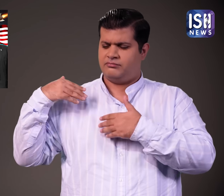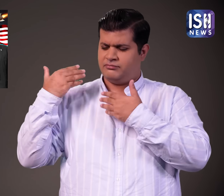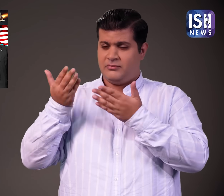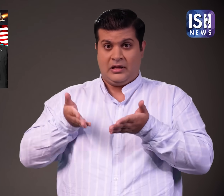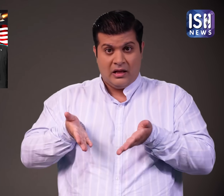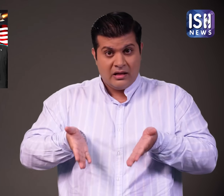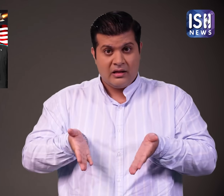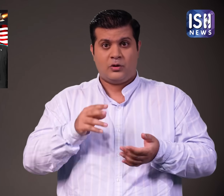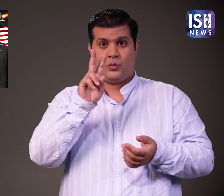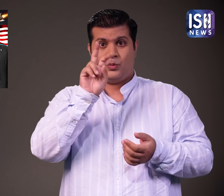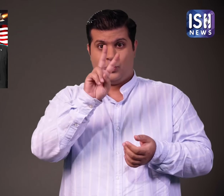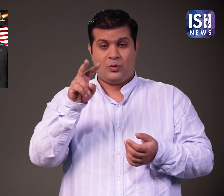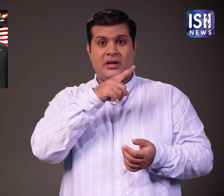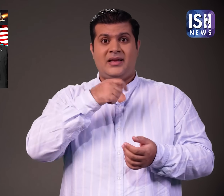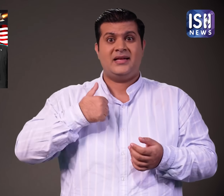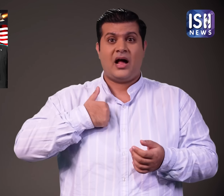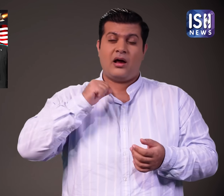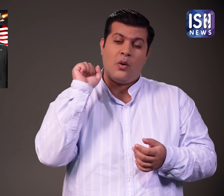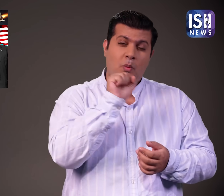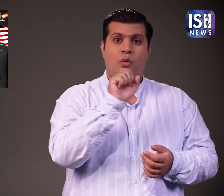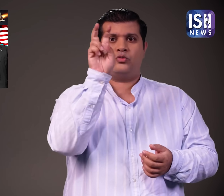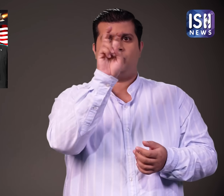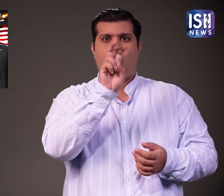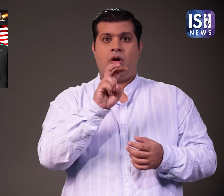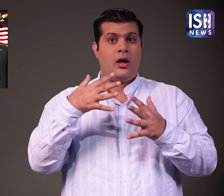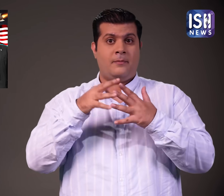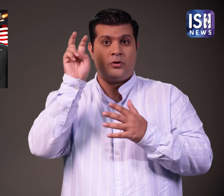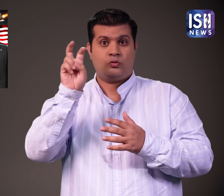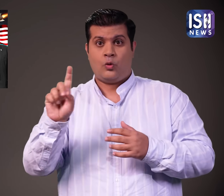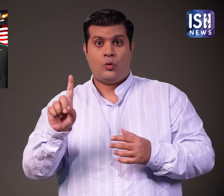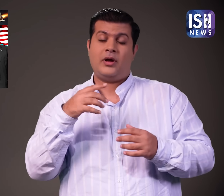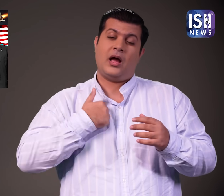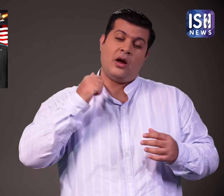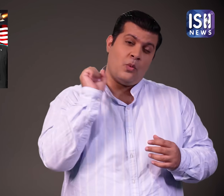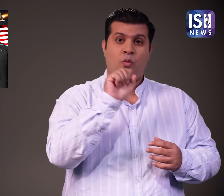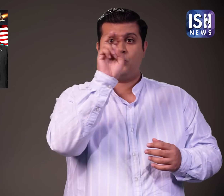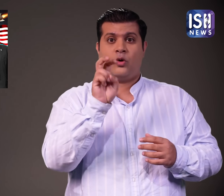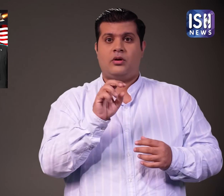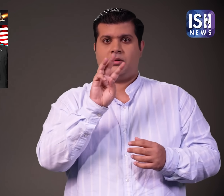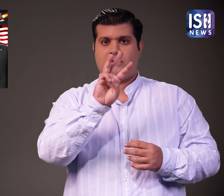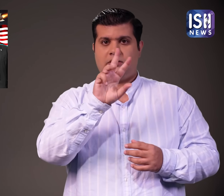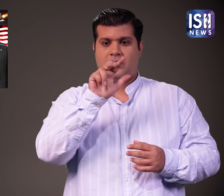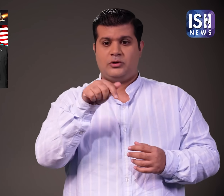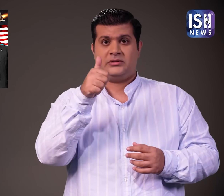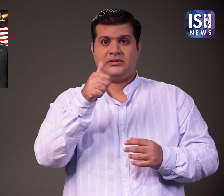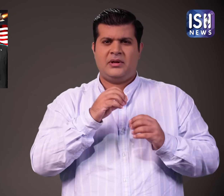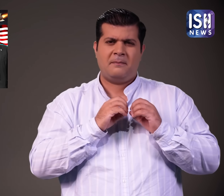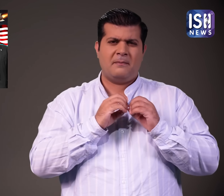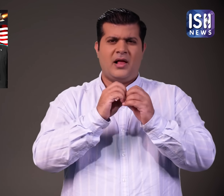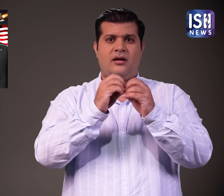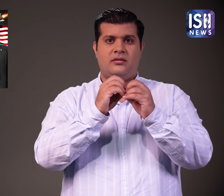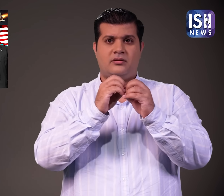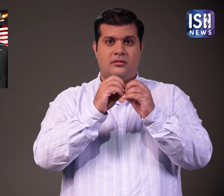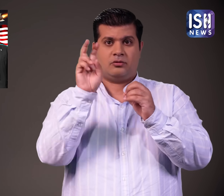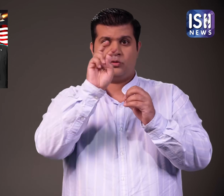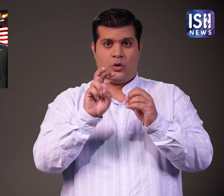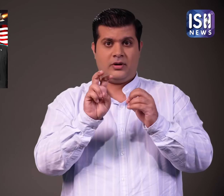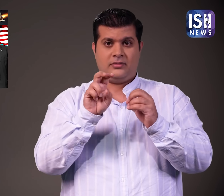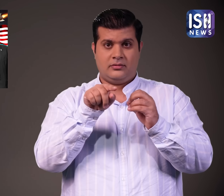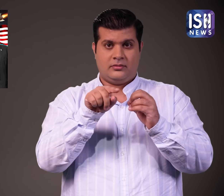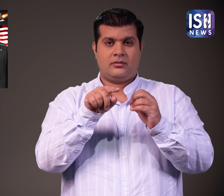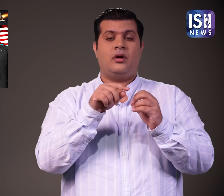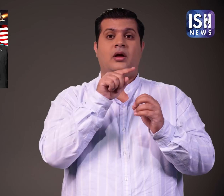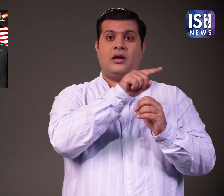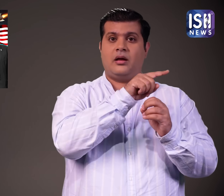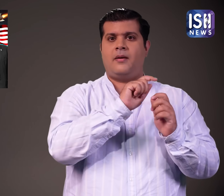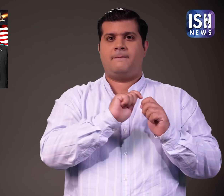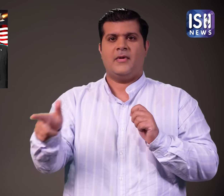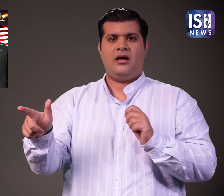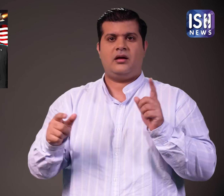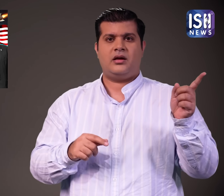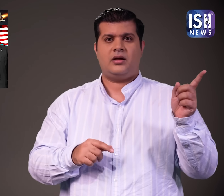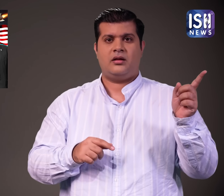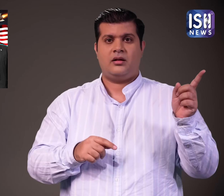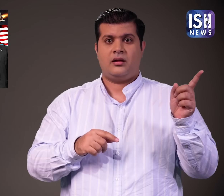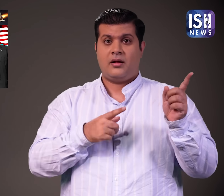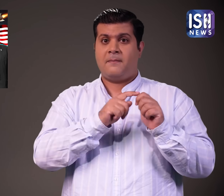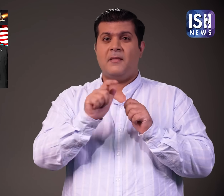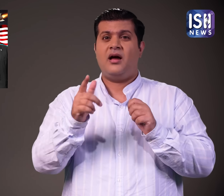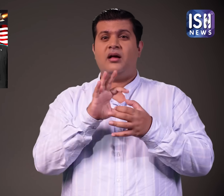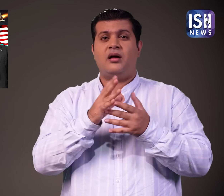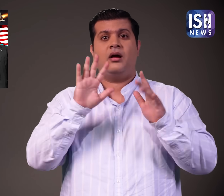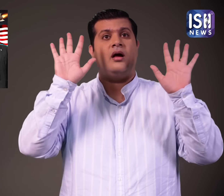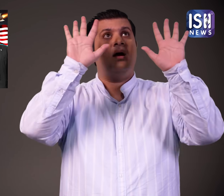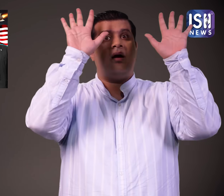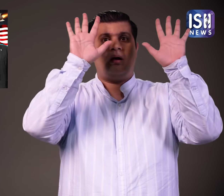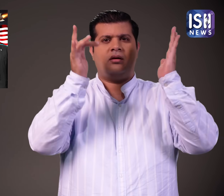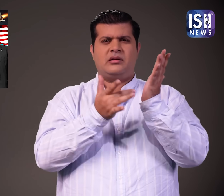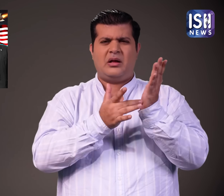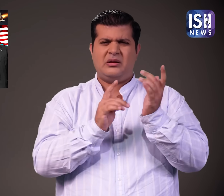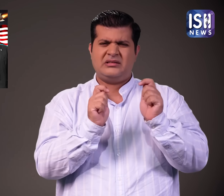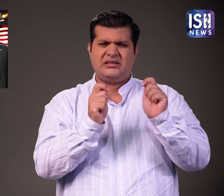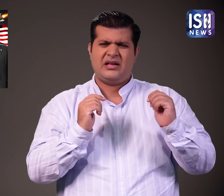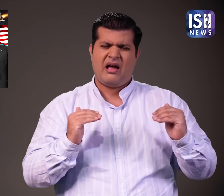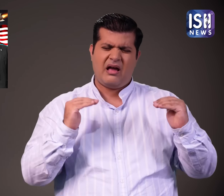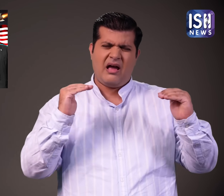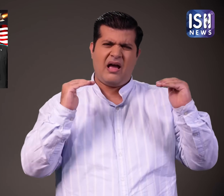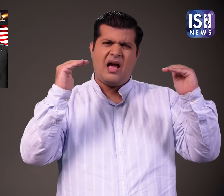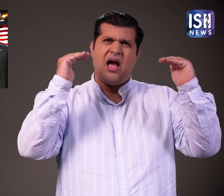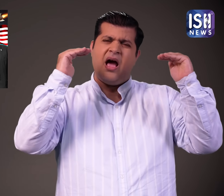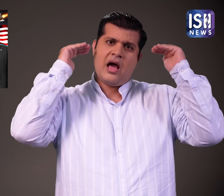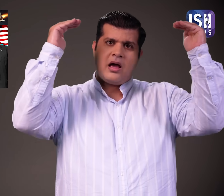In 2022, Canada has unveiled a C$ 38.6 Billion long term plan to contribute to a modernised NORAD.